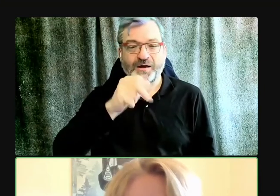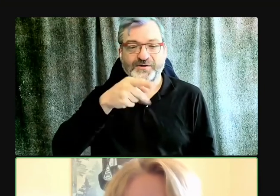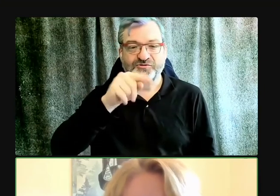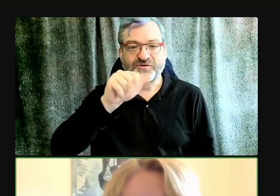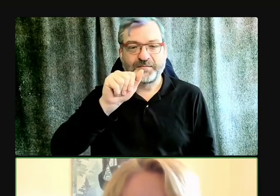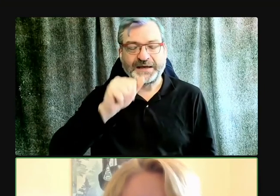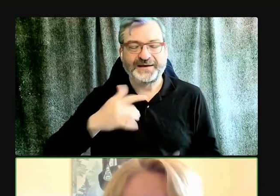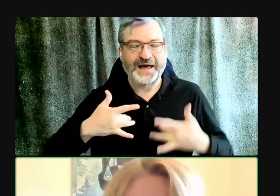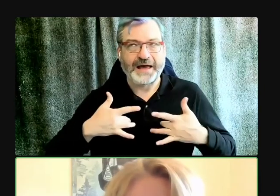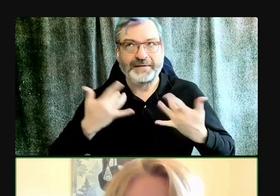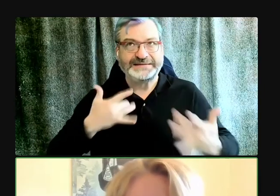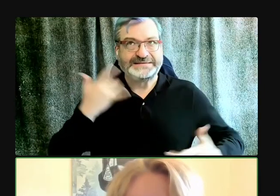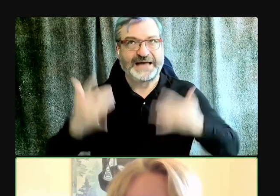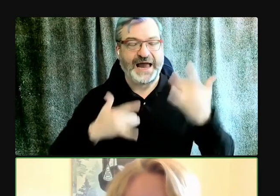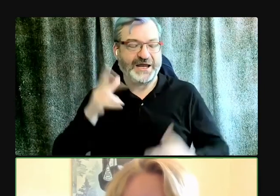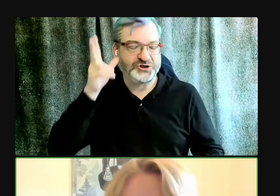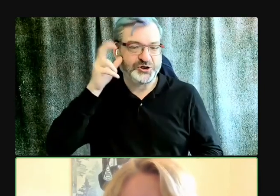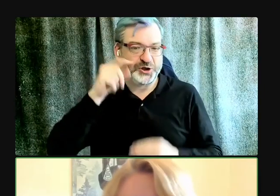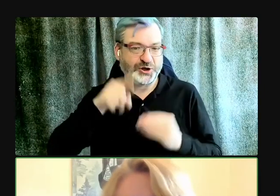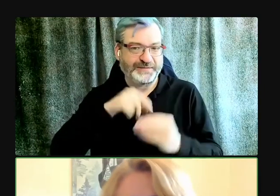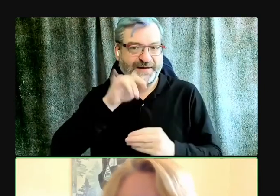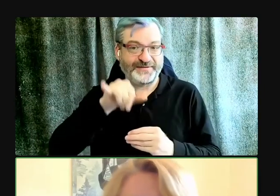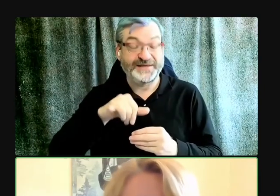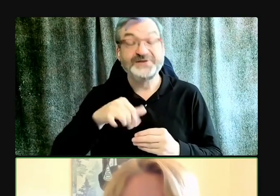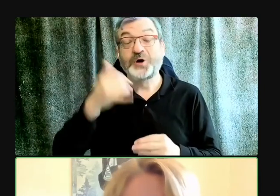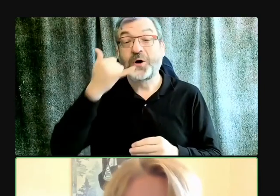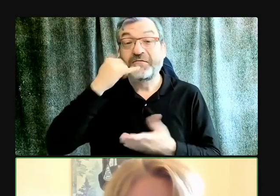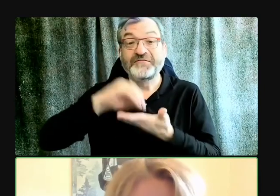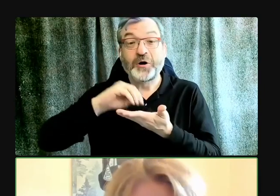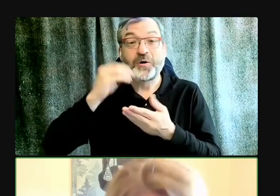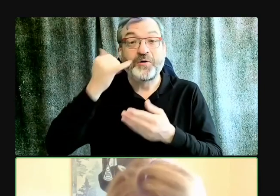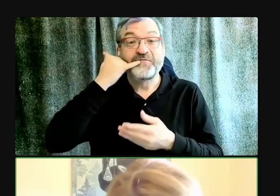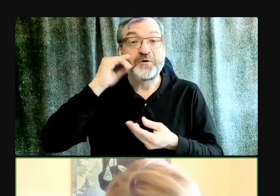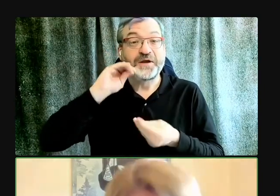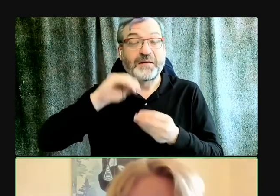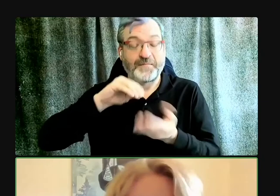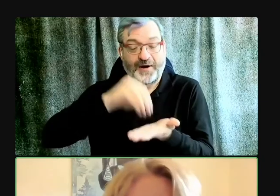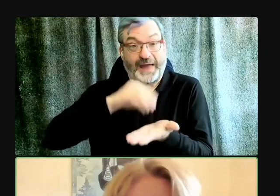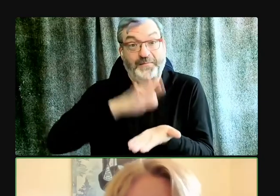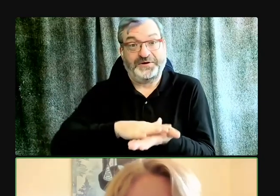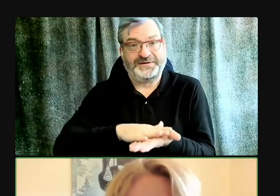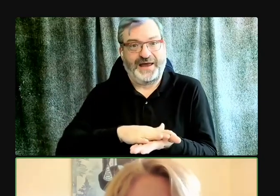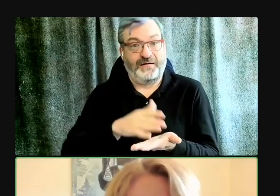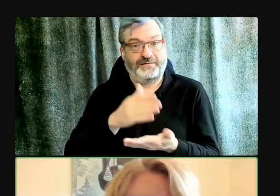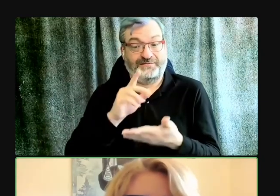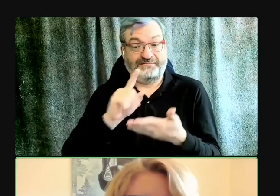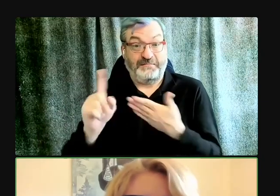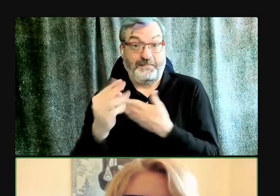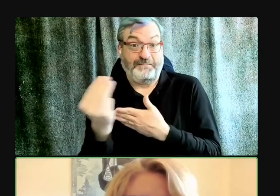And I've also written down the phone number so that I can call in next Monday. My name is Margaret Murray,